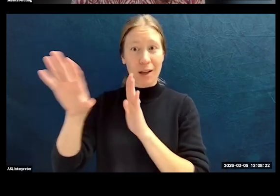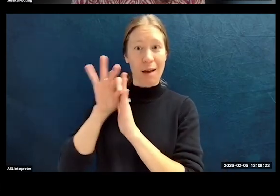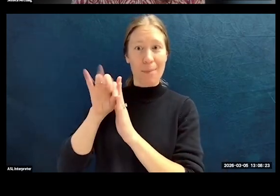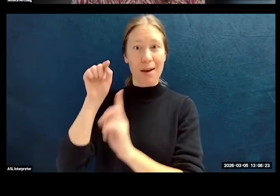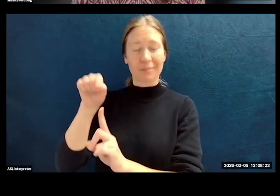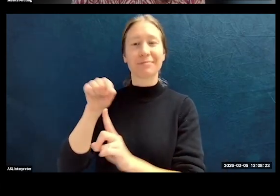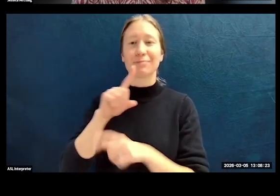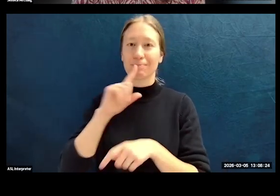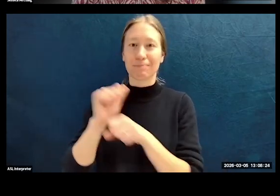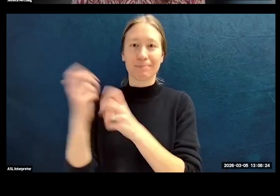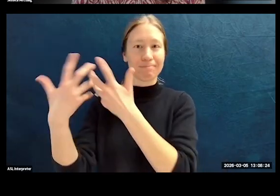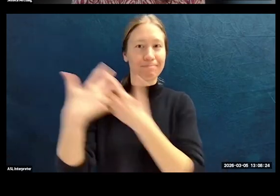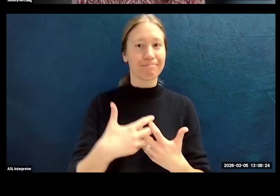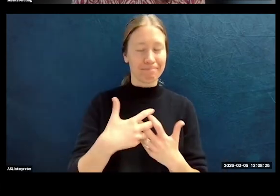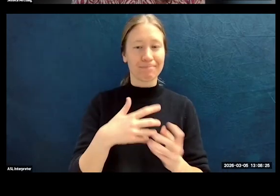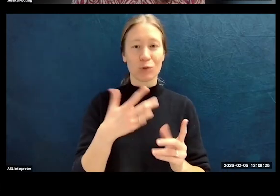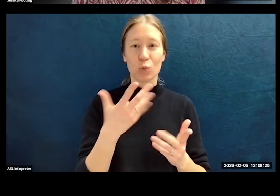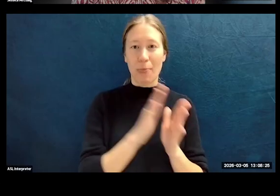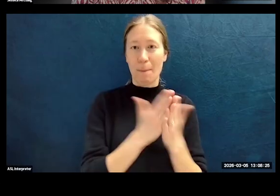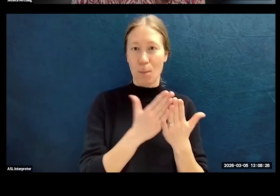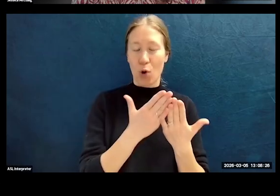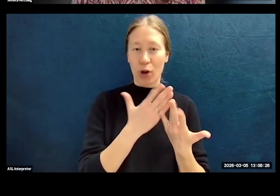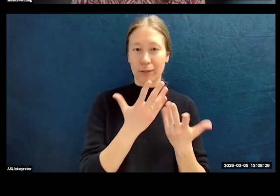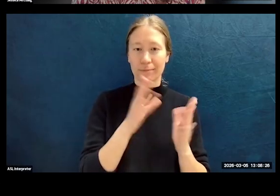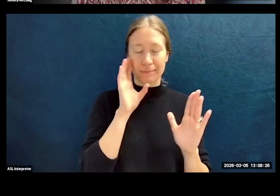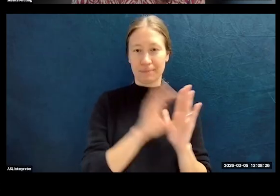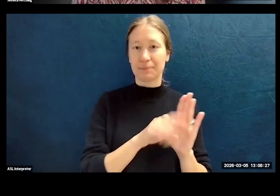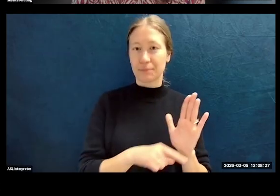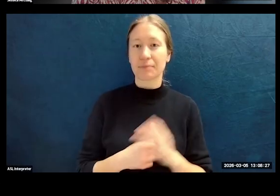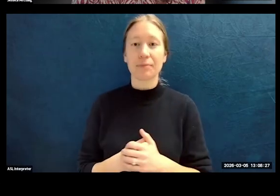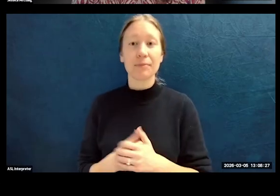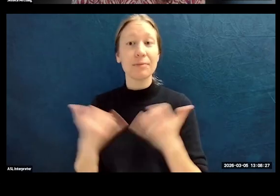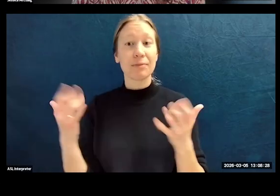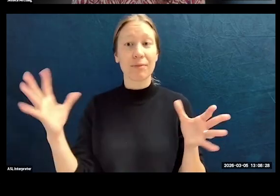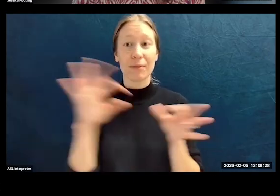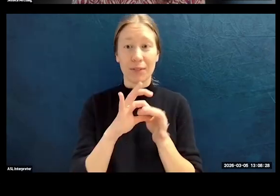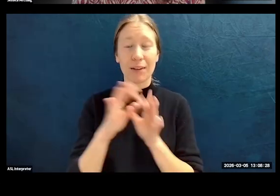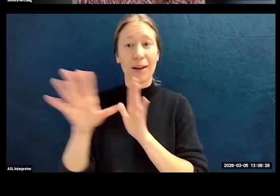So I've now got my content that I want to tag selected, which is perfect. Once it's selected, I'm going to move back